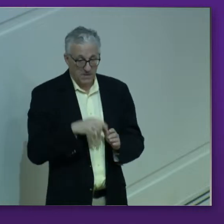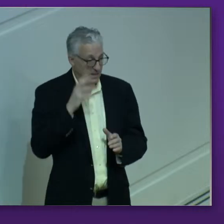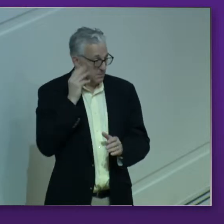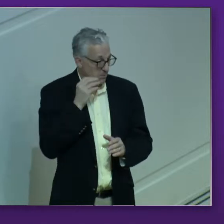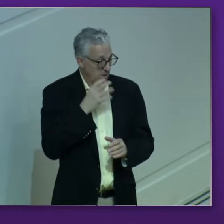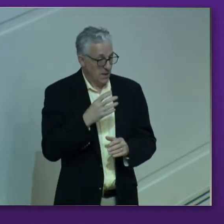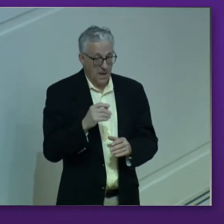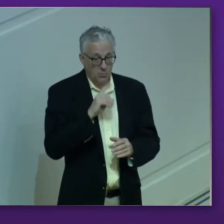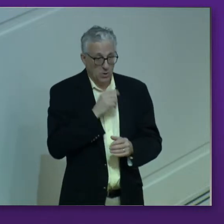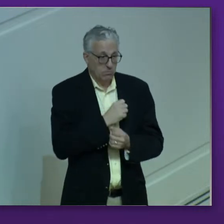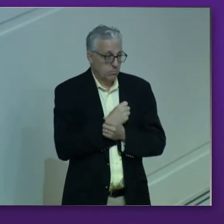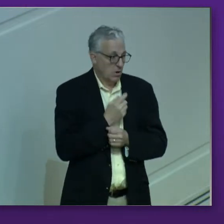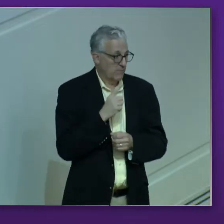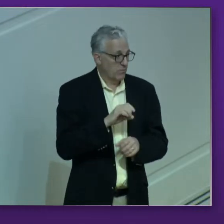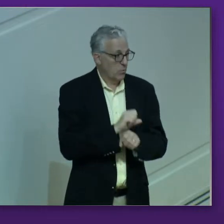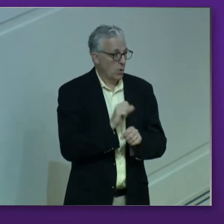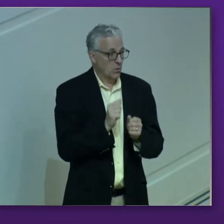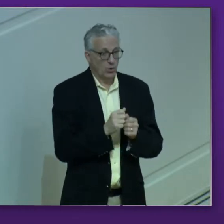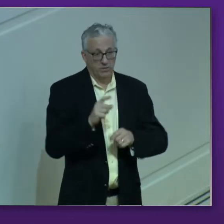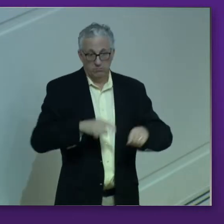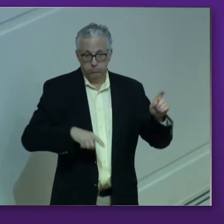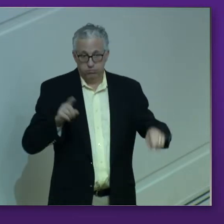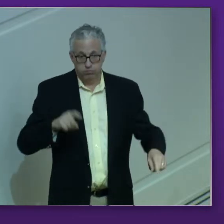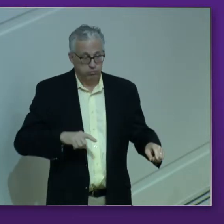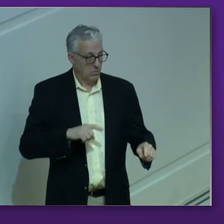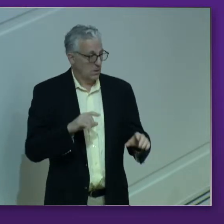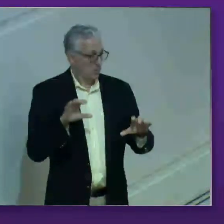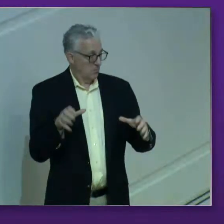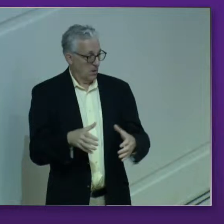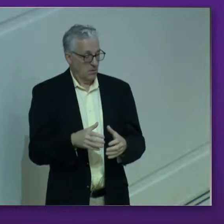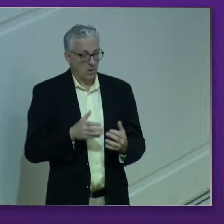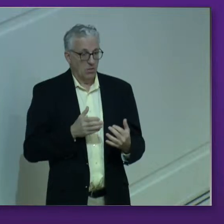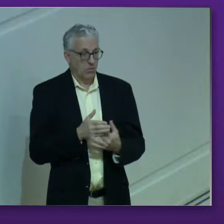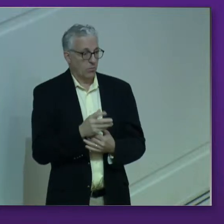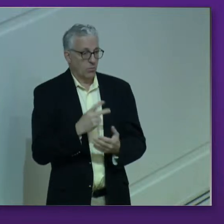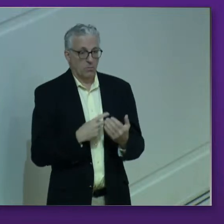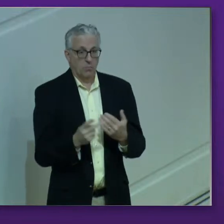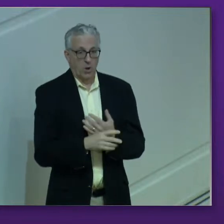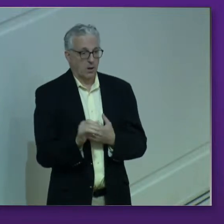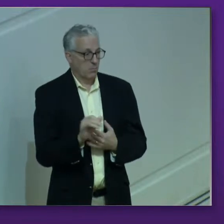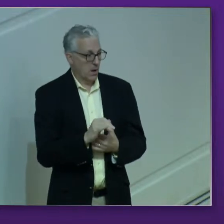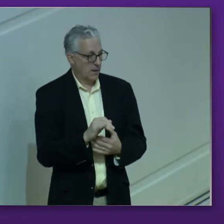REFLECTS HIS EXTENSIVE EXPERIENCE AND A PASSION FOR